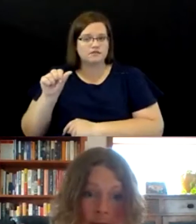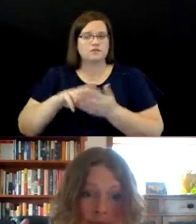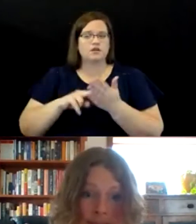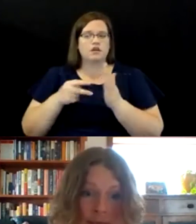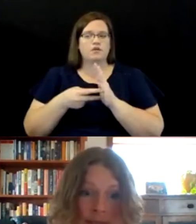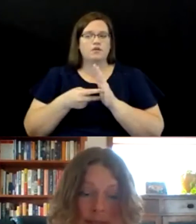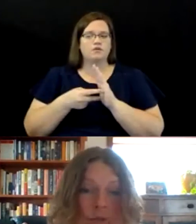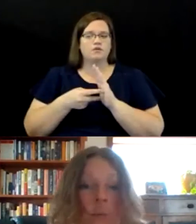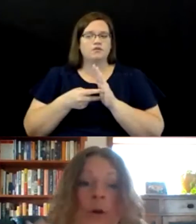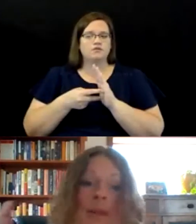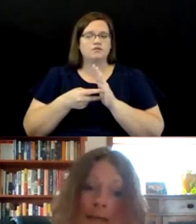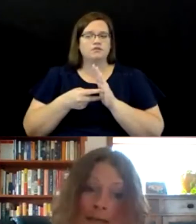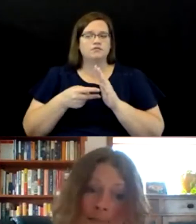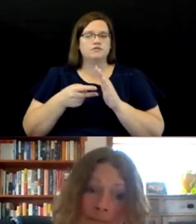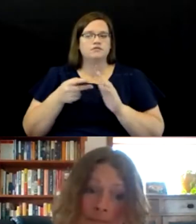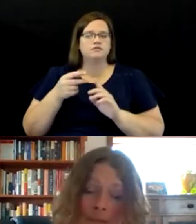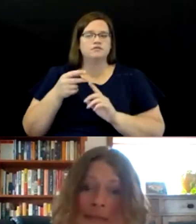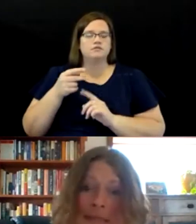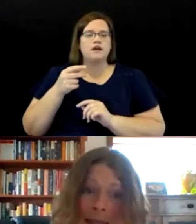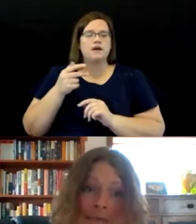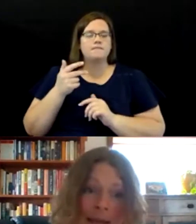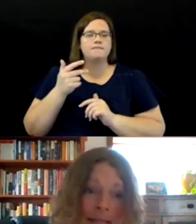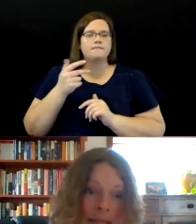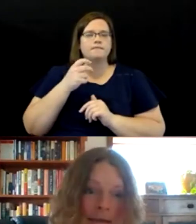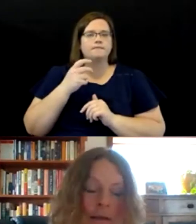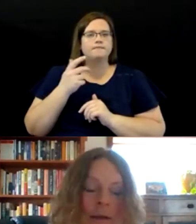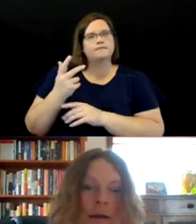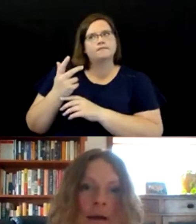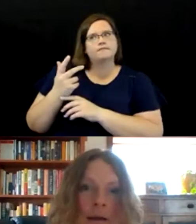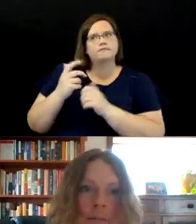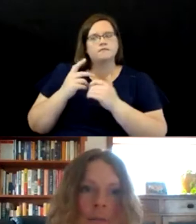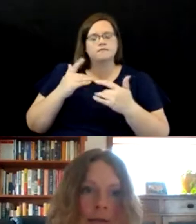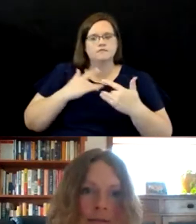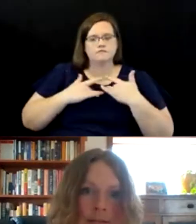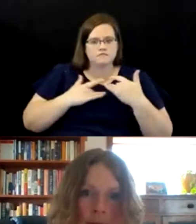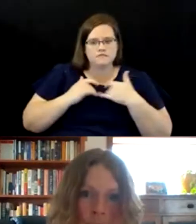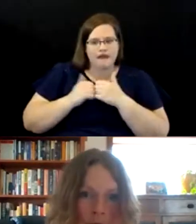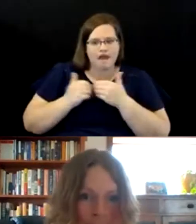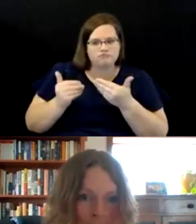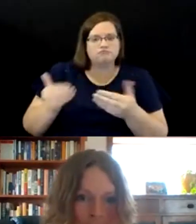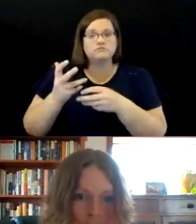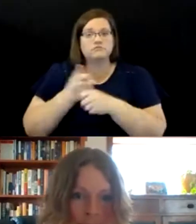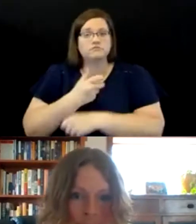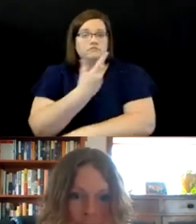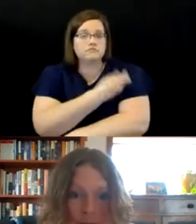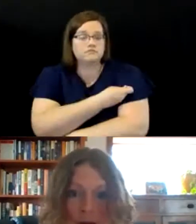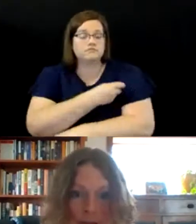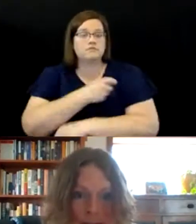disabilities are more likely to get the vaccine. But some of the work ahead that we will all need